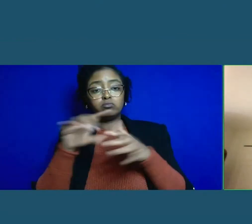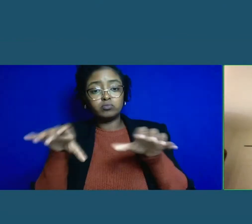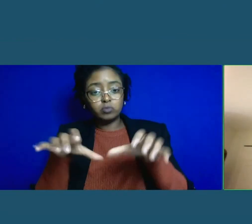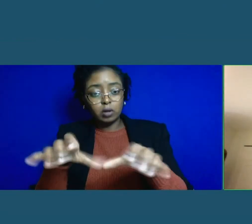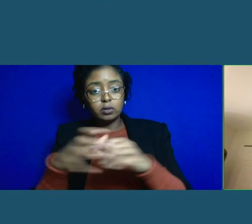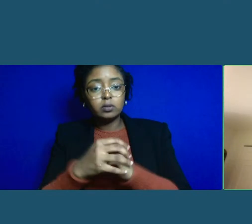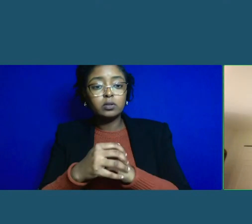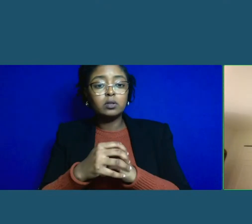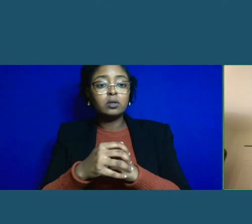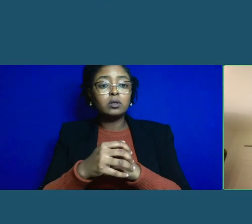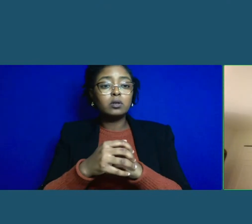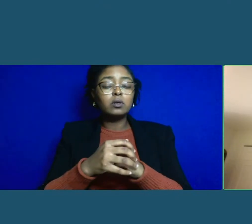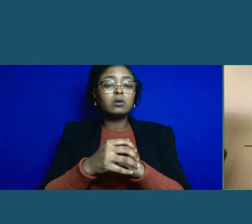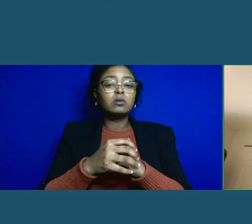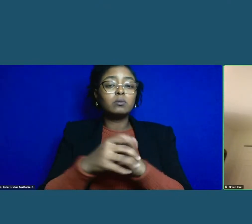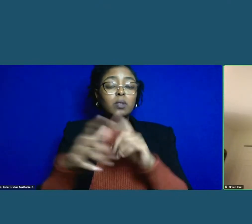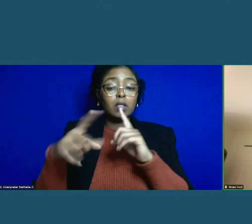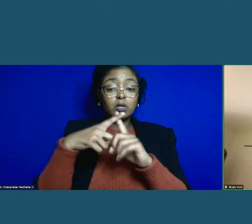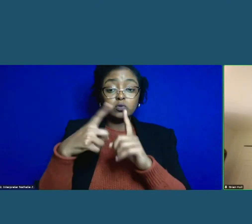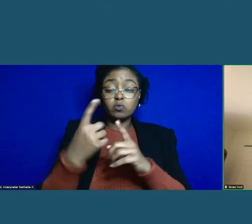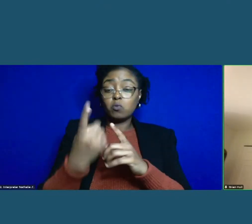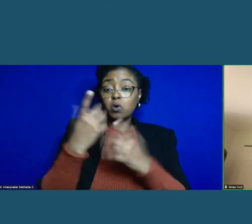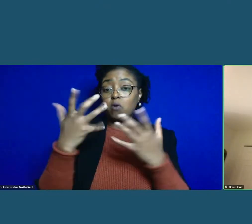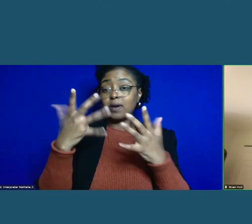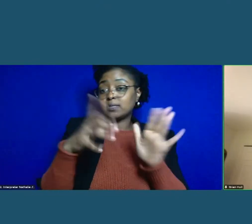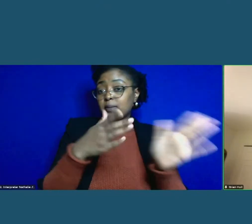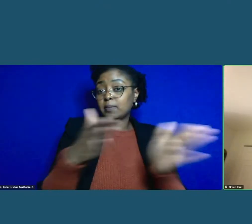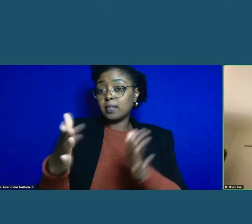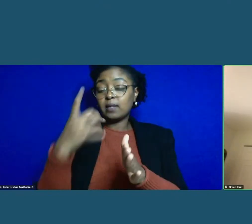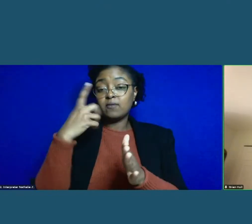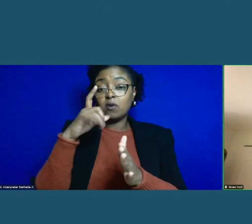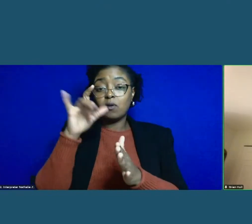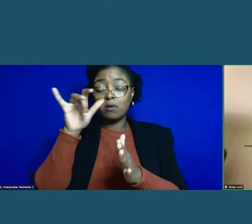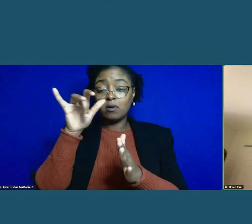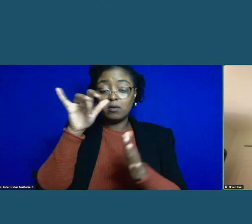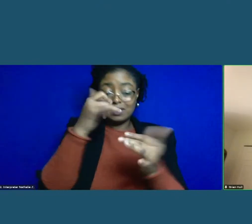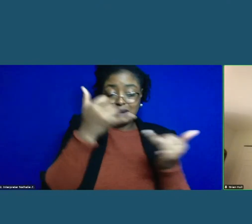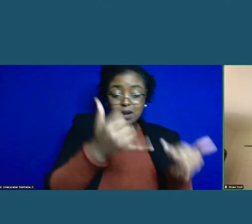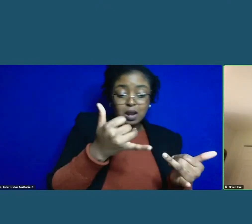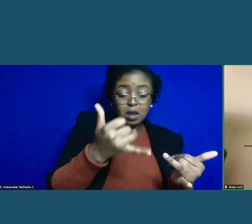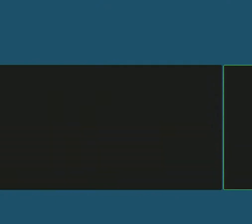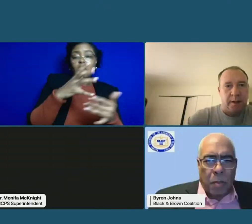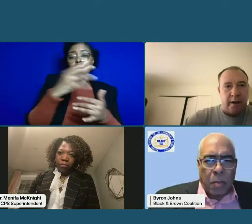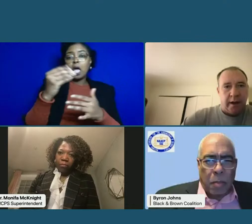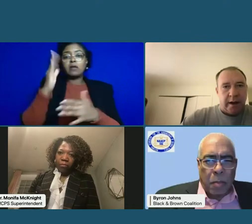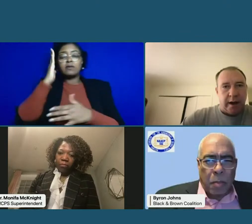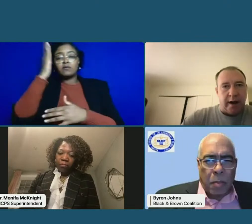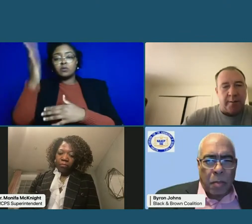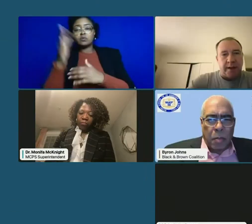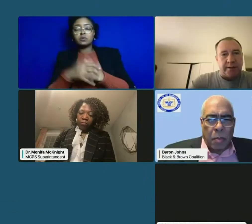already. And then is doctor McKnight noted, Um The ones that